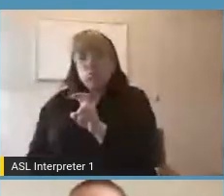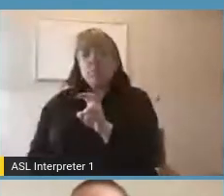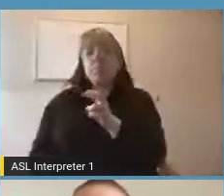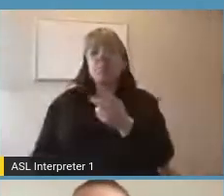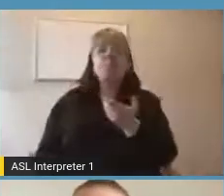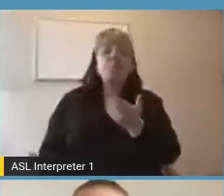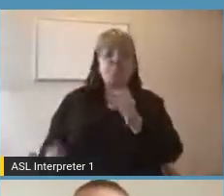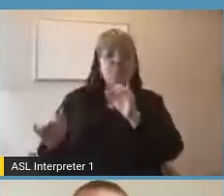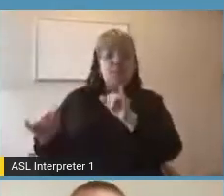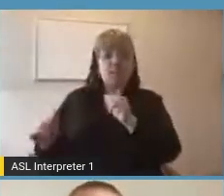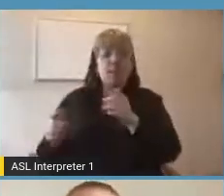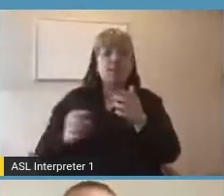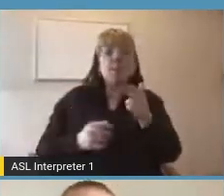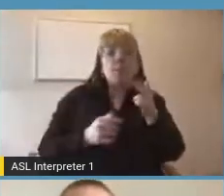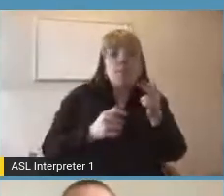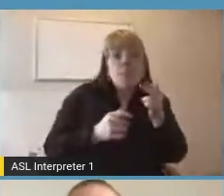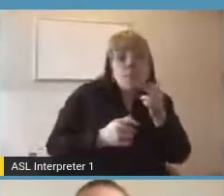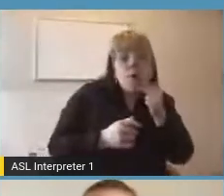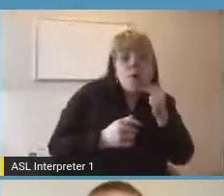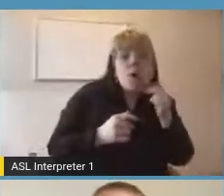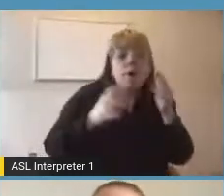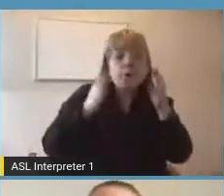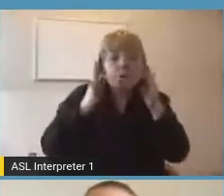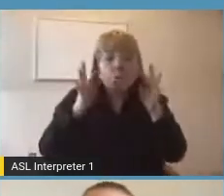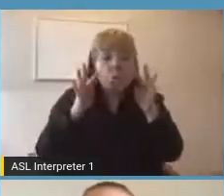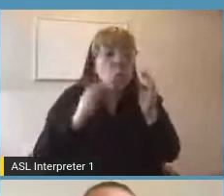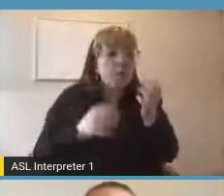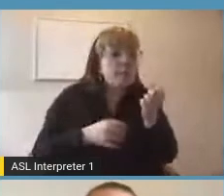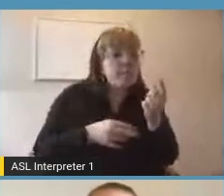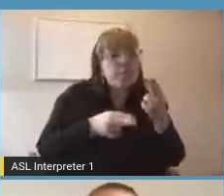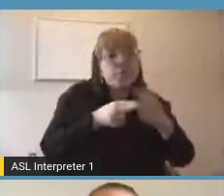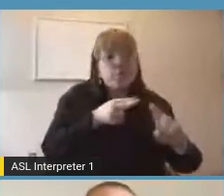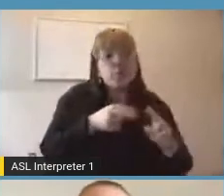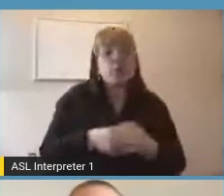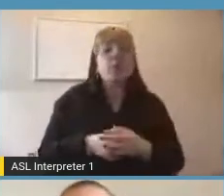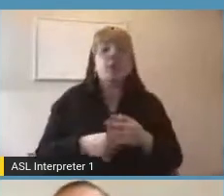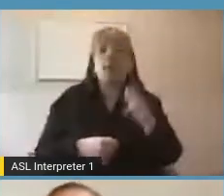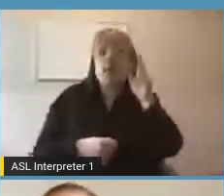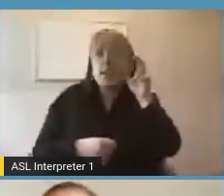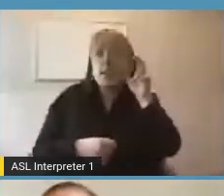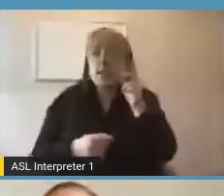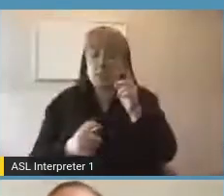and cleaning up and listening again to the flow of how everything goes. And I add music